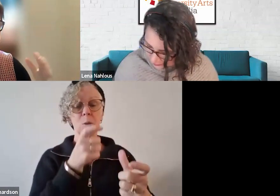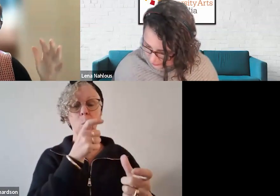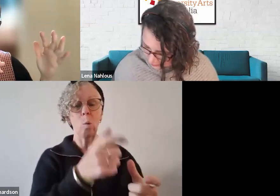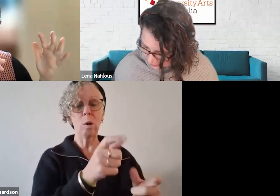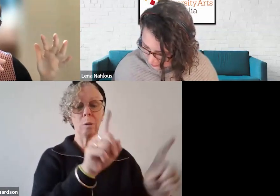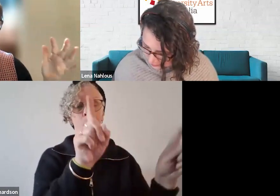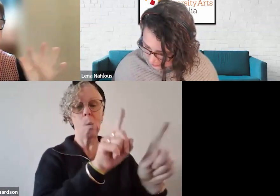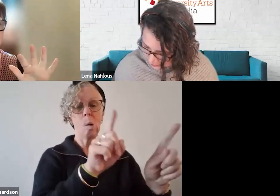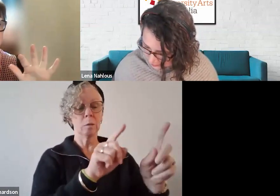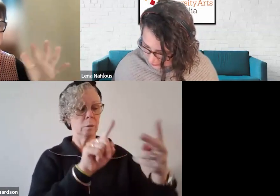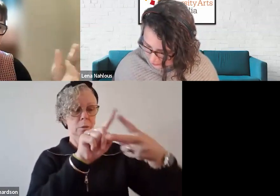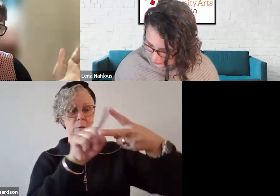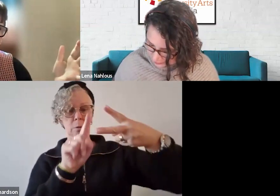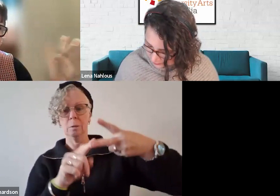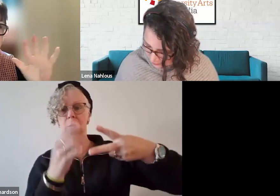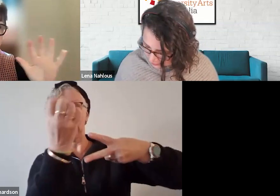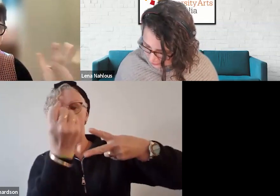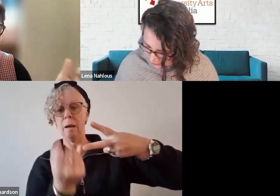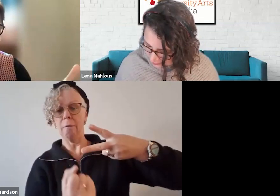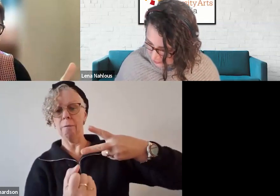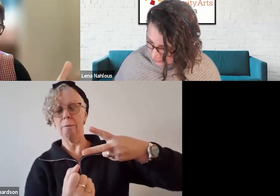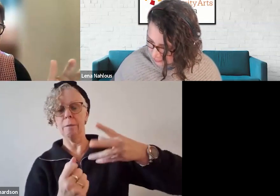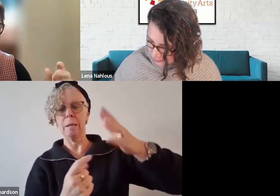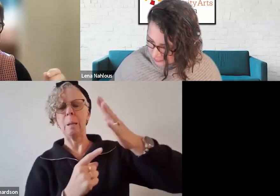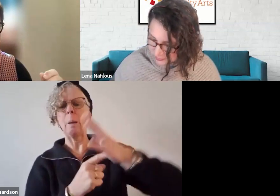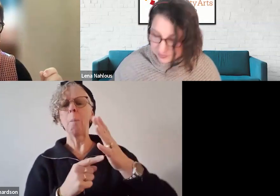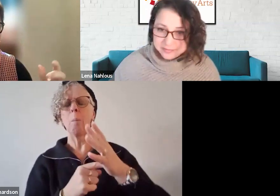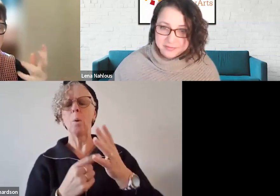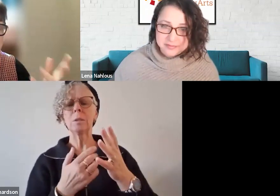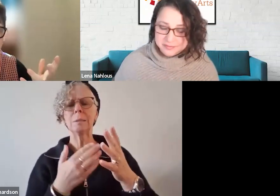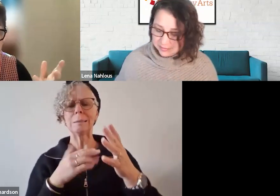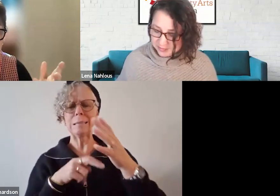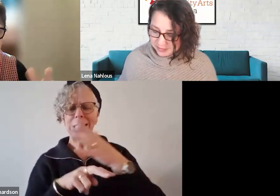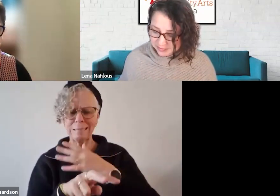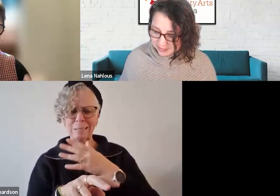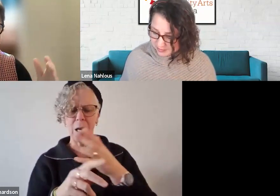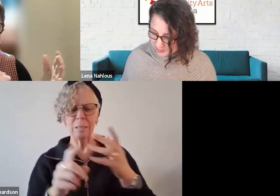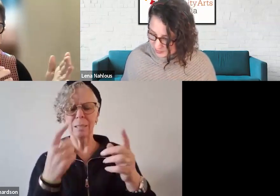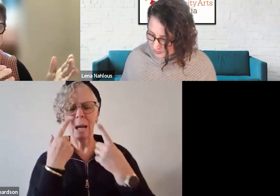and that's an important insight into what we understand as governance.